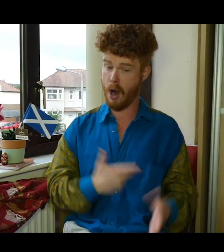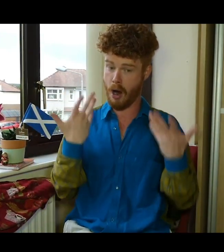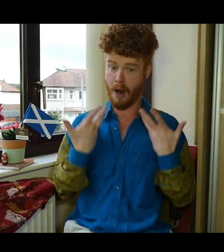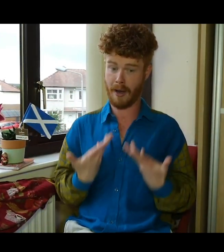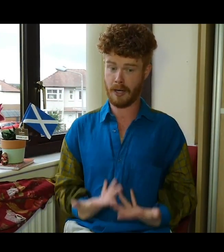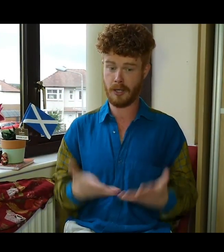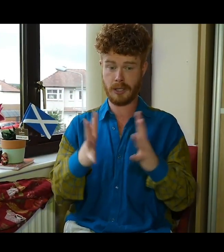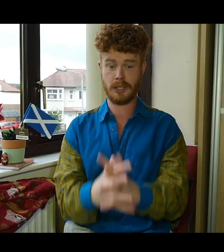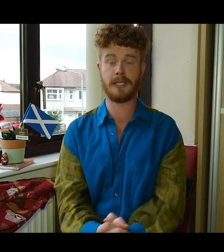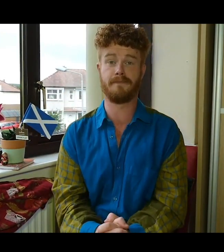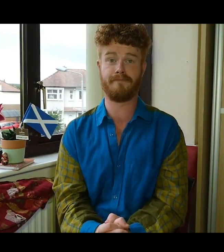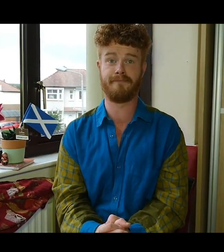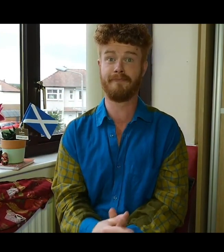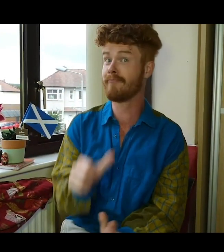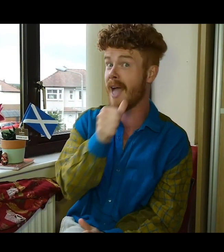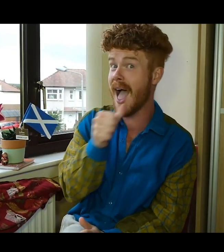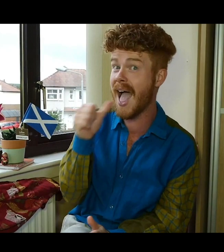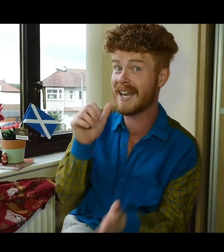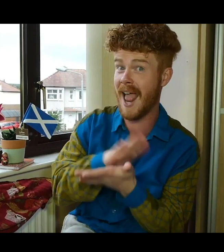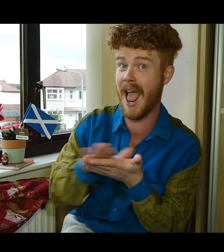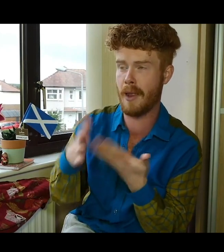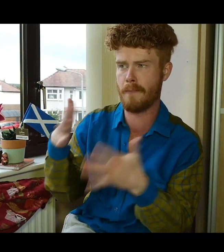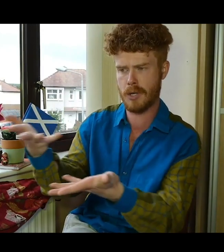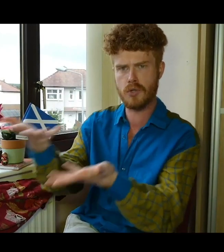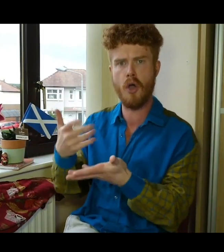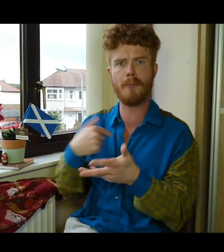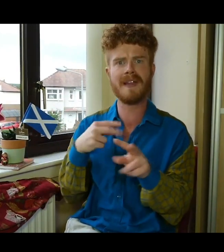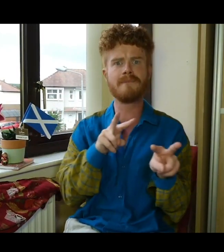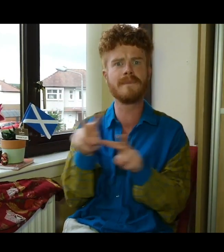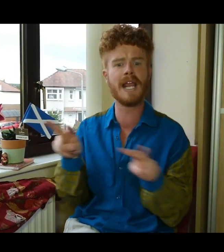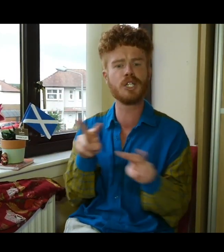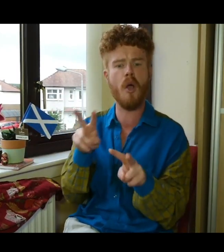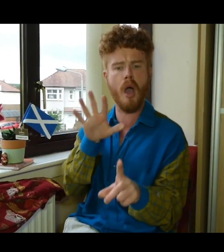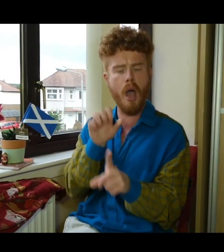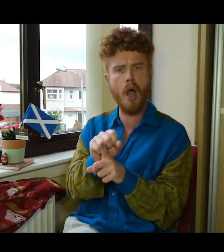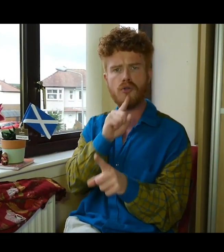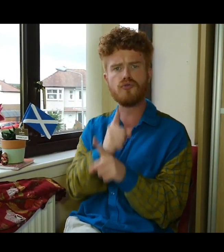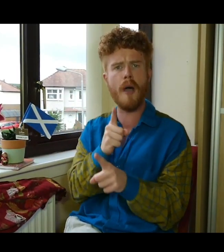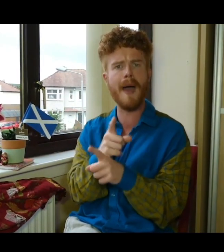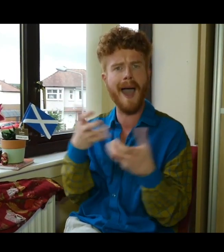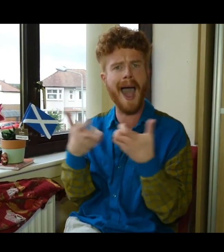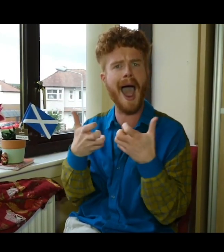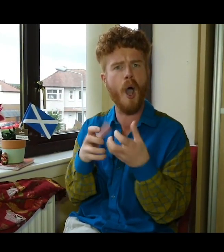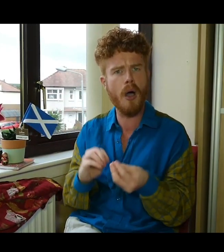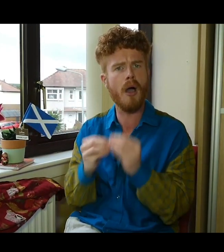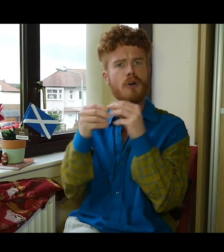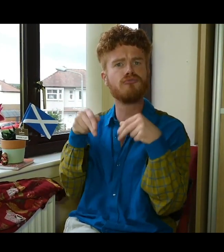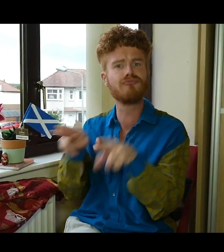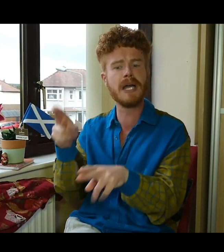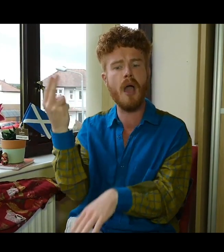Auntie Heather sent me some videos to show me how to make street art. I can show you if you like.